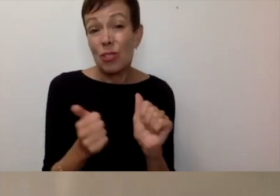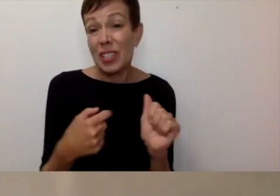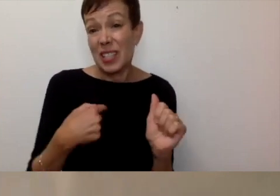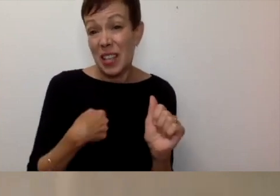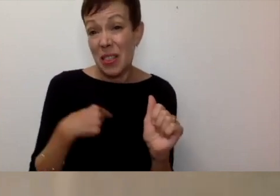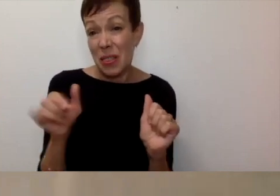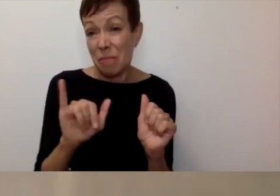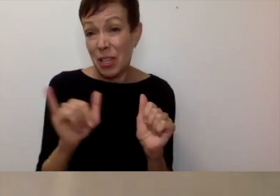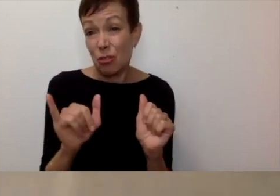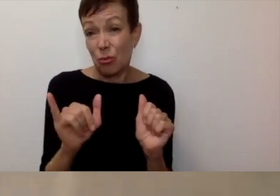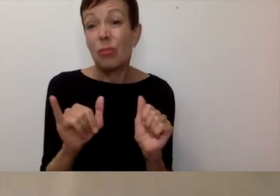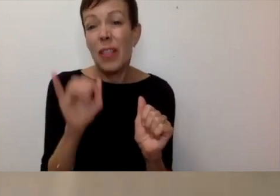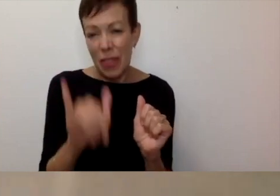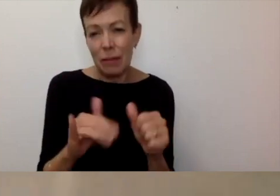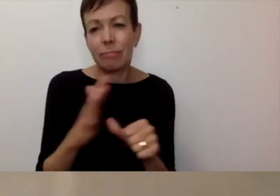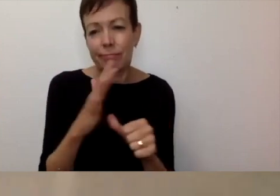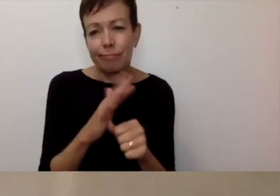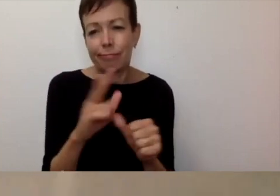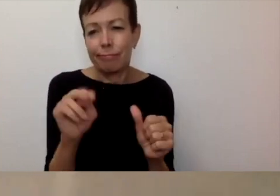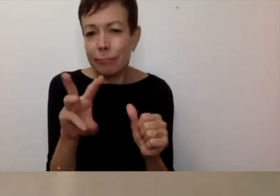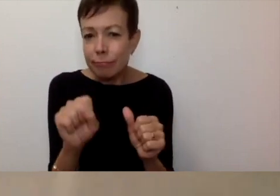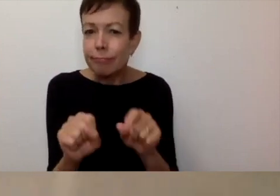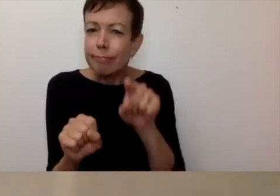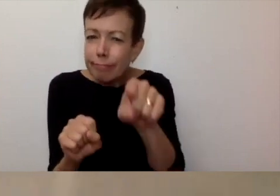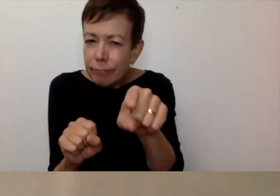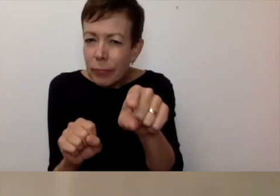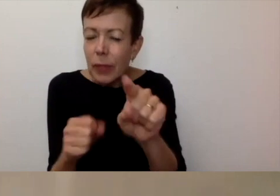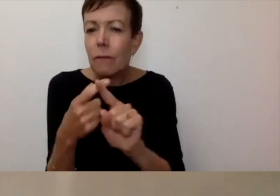you can see on this slide is taken from uh ctv news